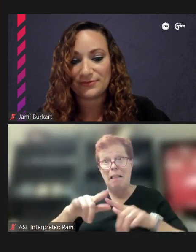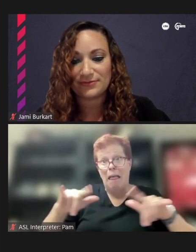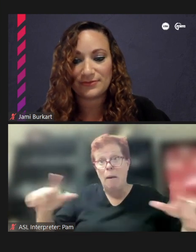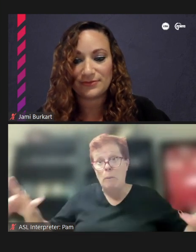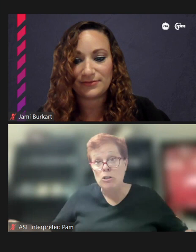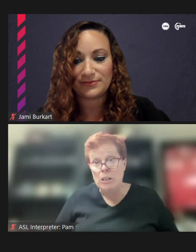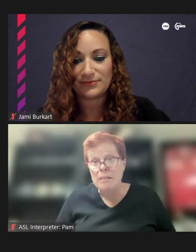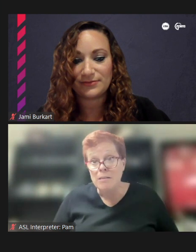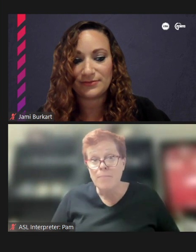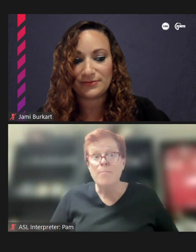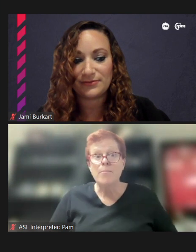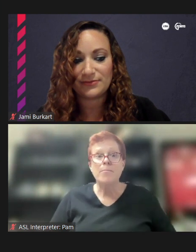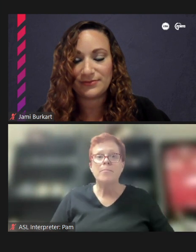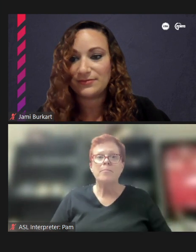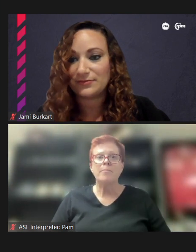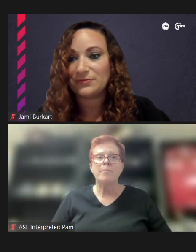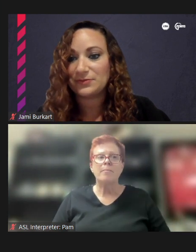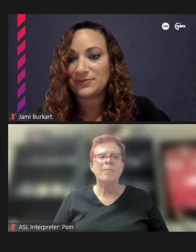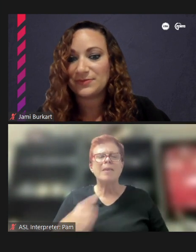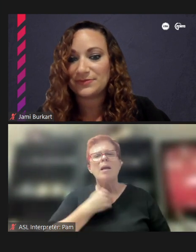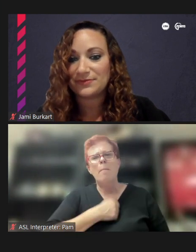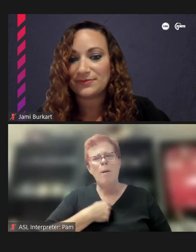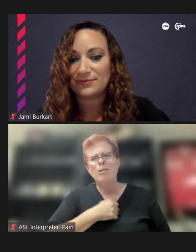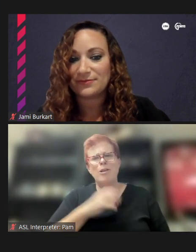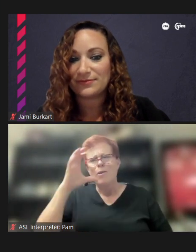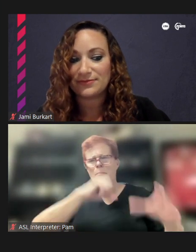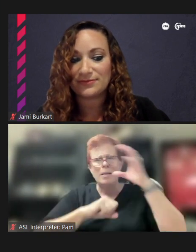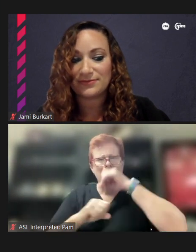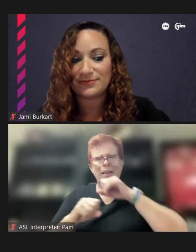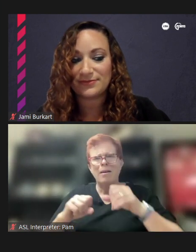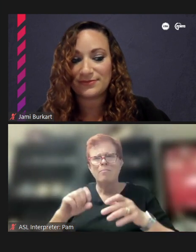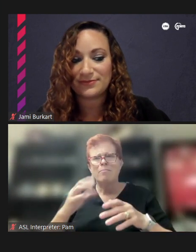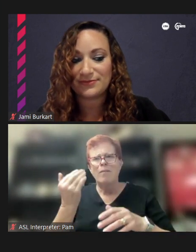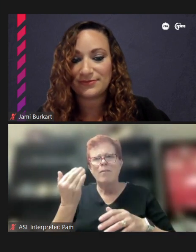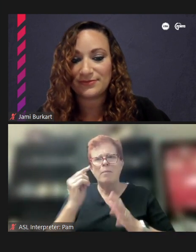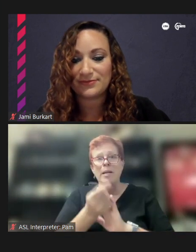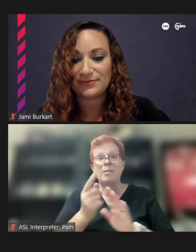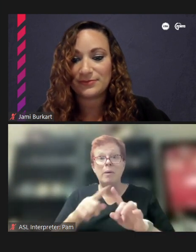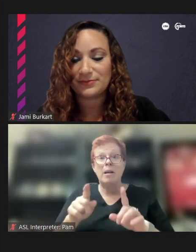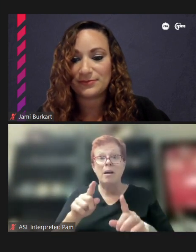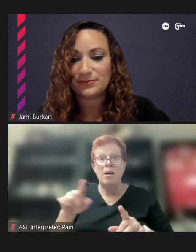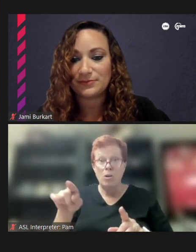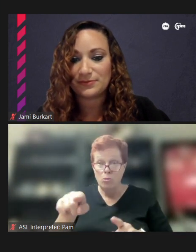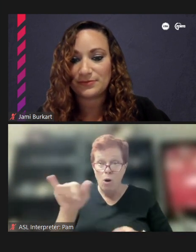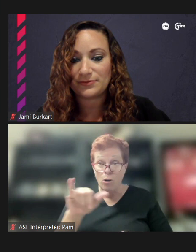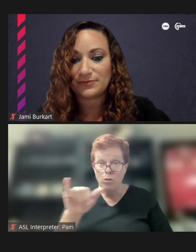Again, I apologize for missing the 15 minutes, but are you also talking about what's happening